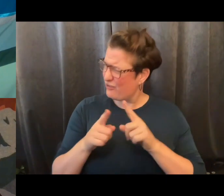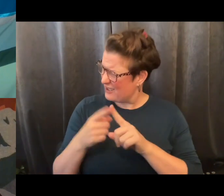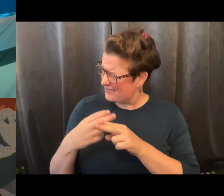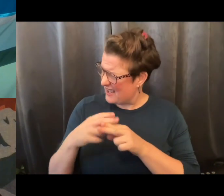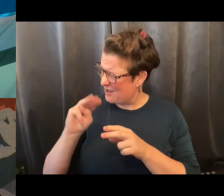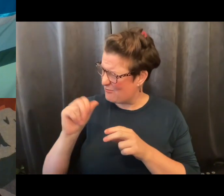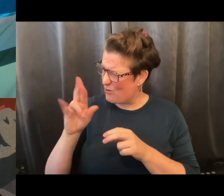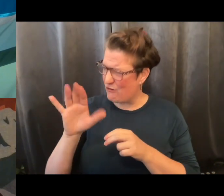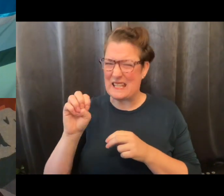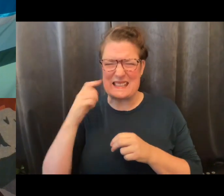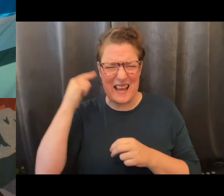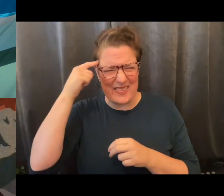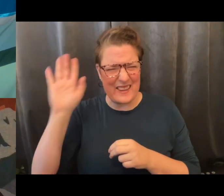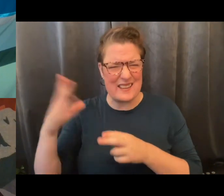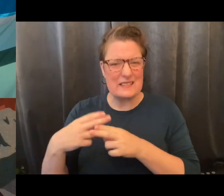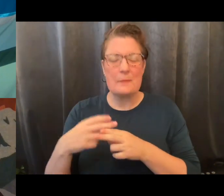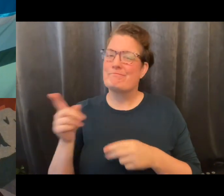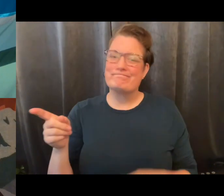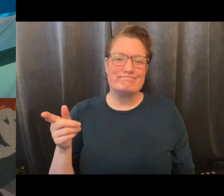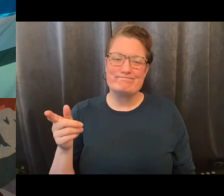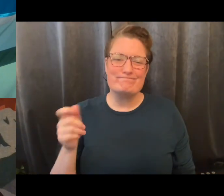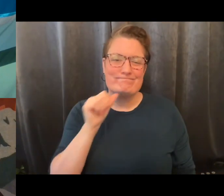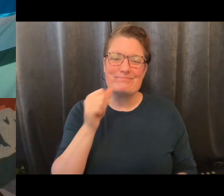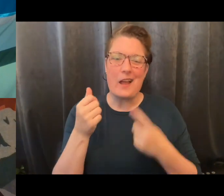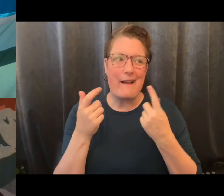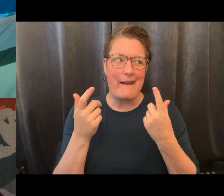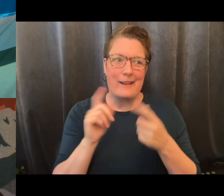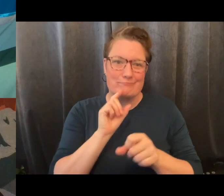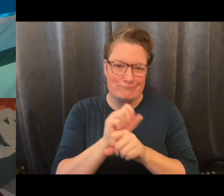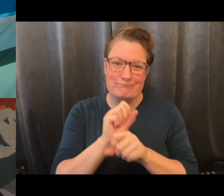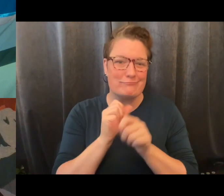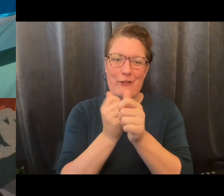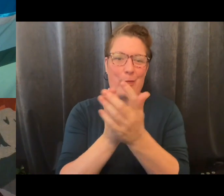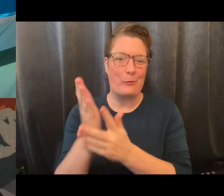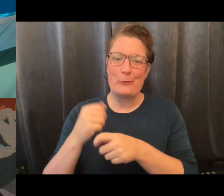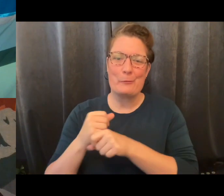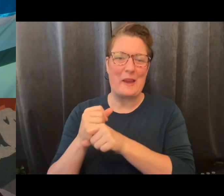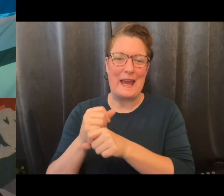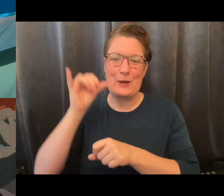through on making the, um, the shofarot that I had and was going to